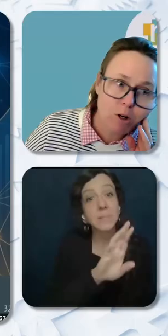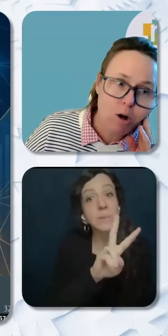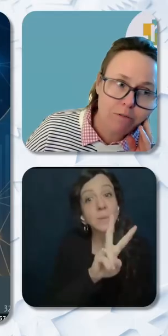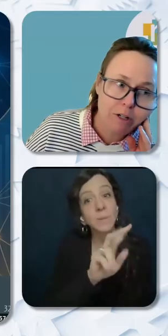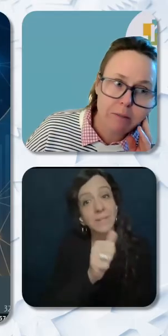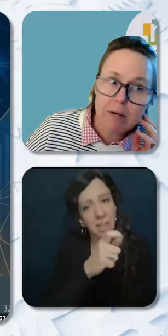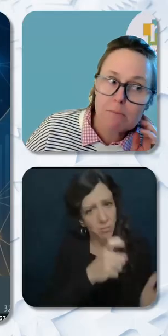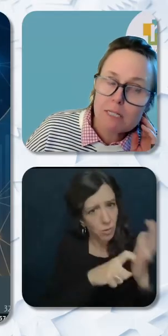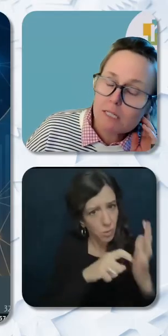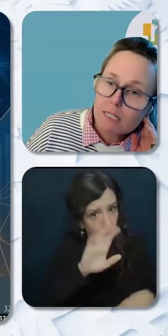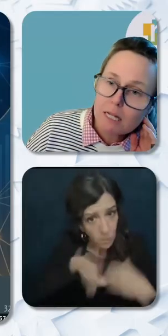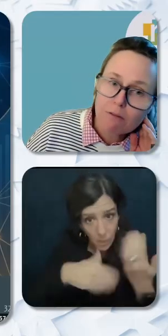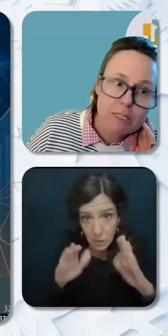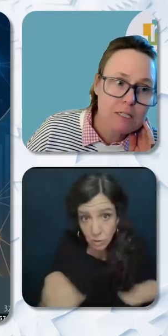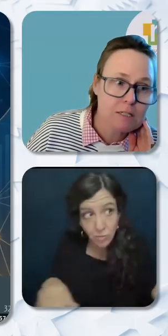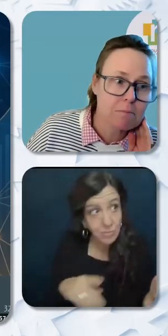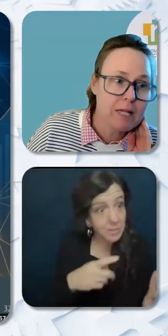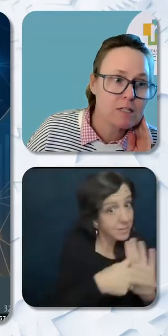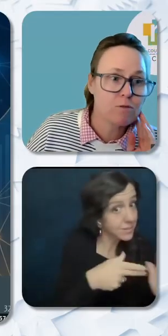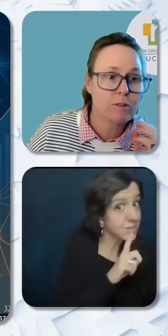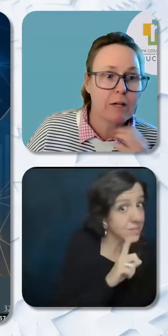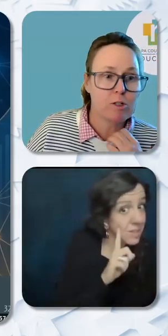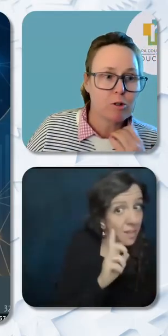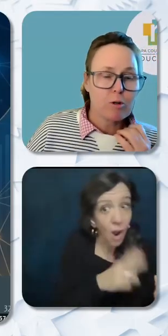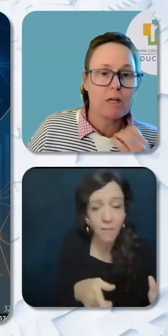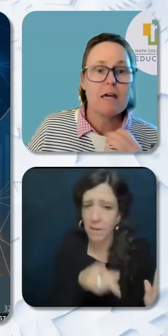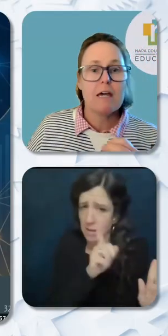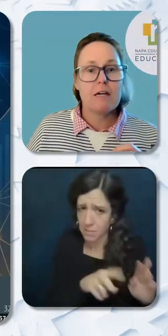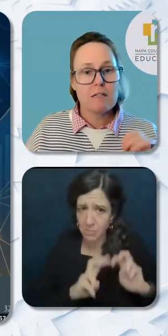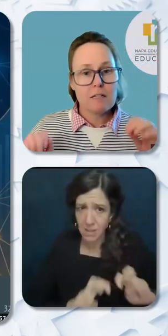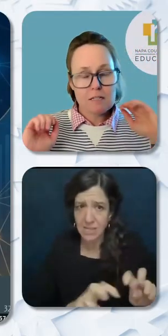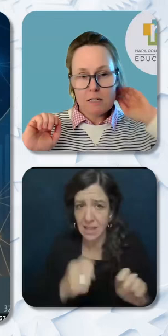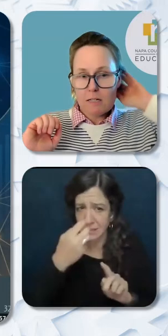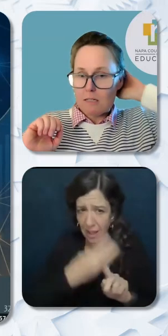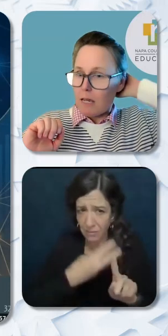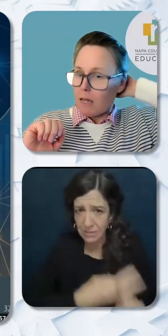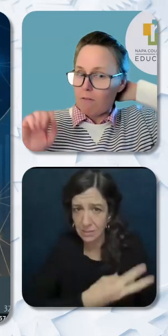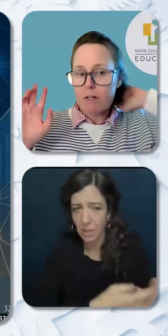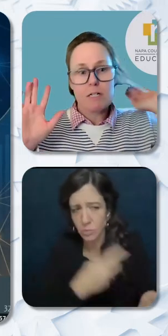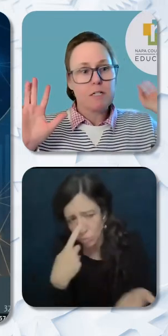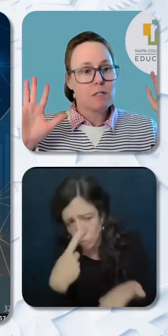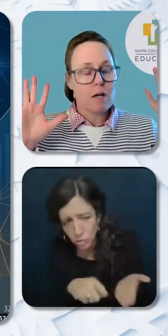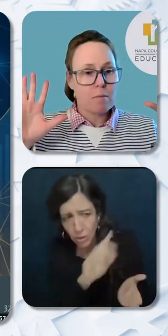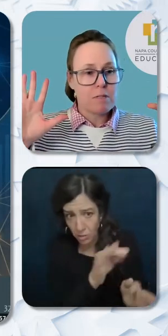deaf or hard of hearing must be assessed every 6 months for language growth. And this is a very,